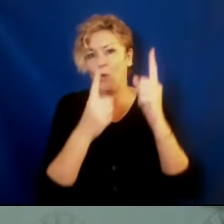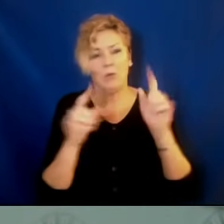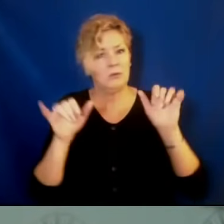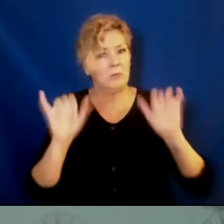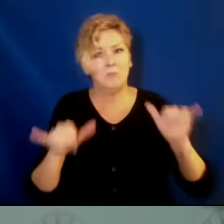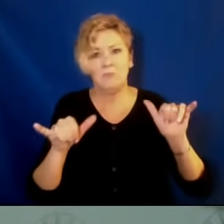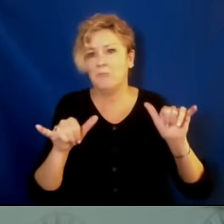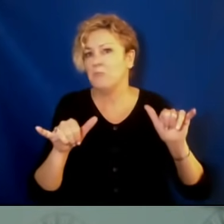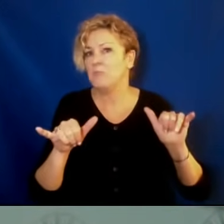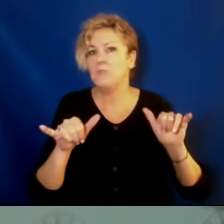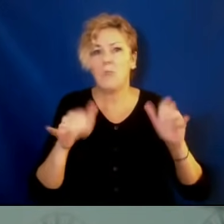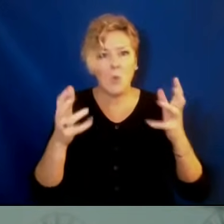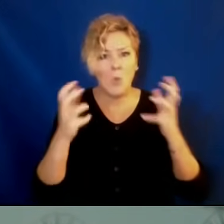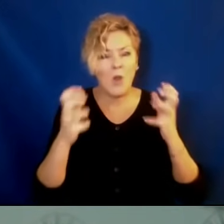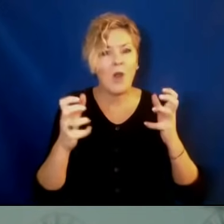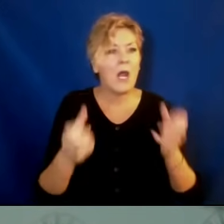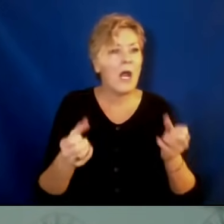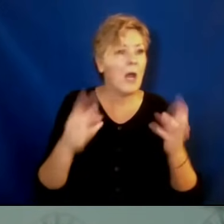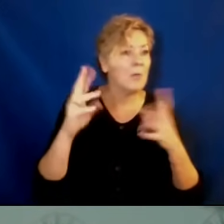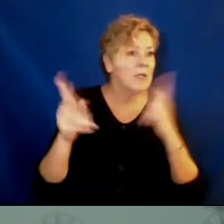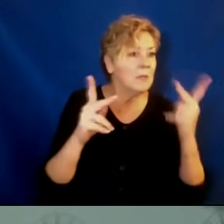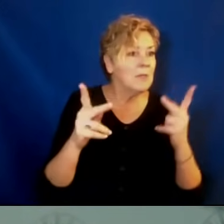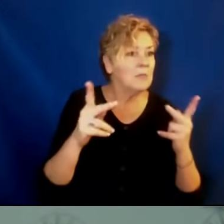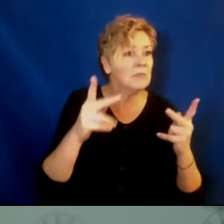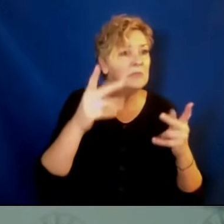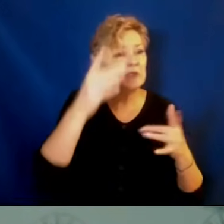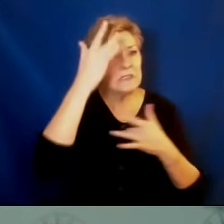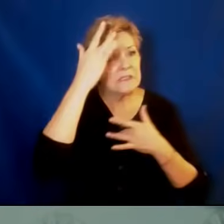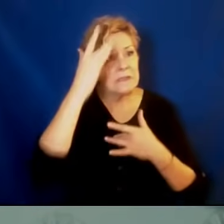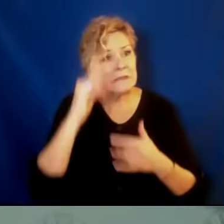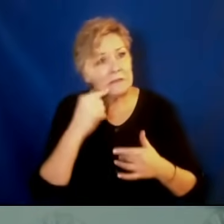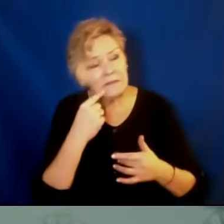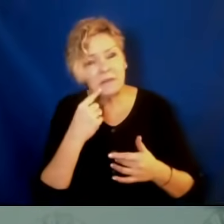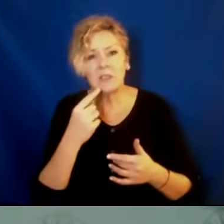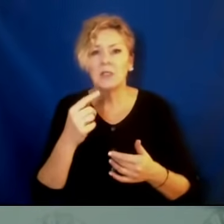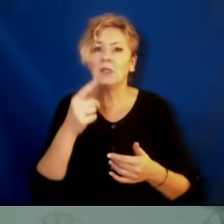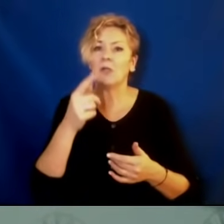of new diagnosis, how rapidly they are changing, whether or not we can identify where